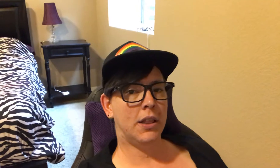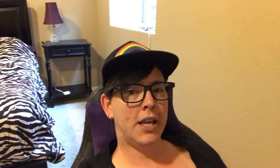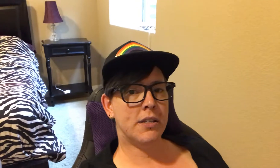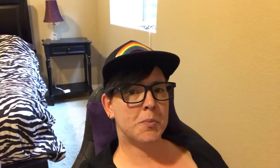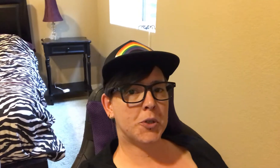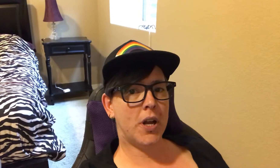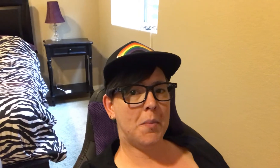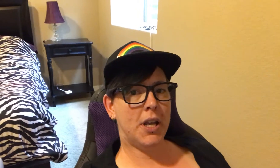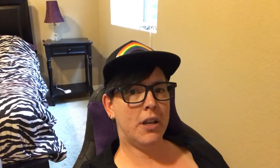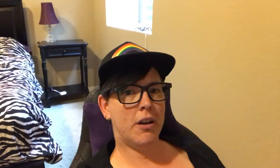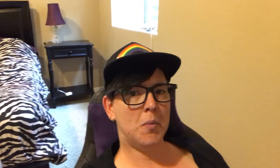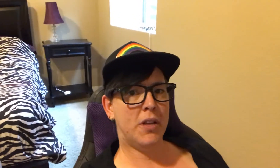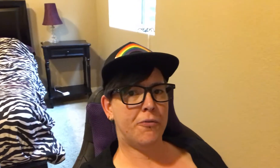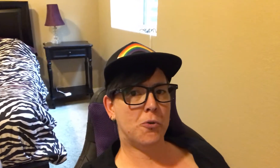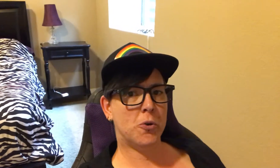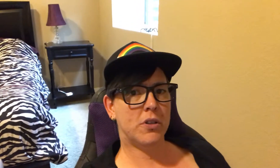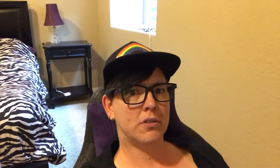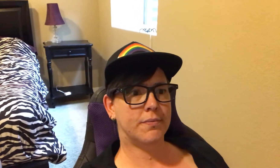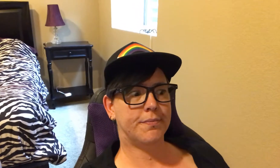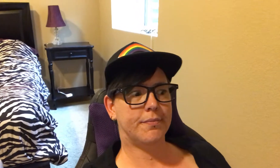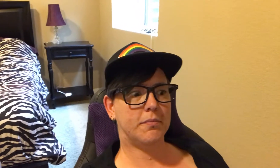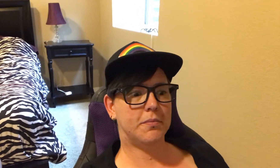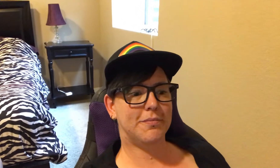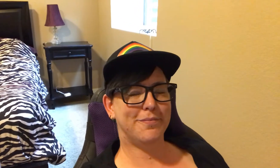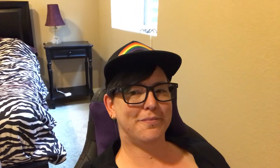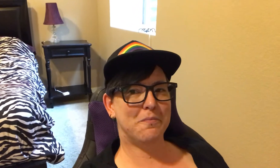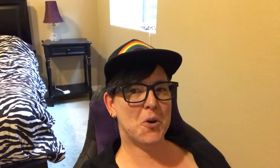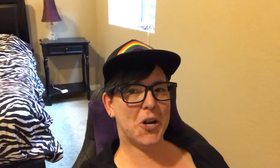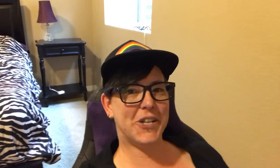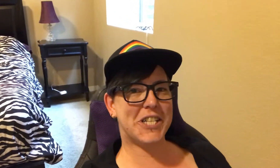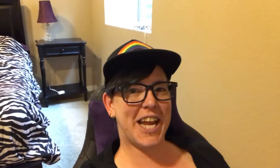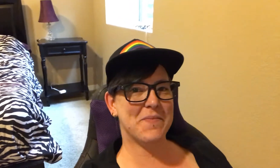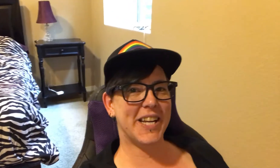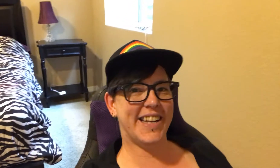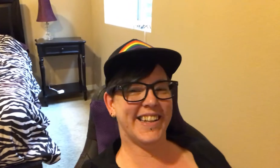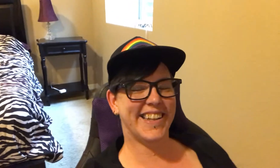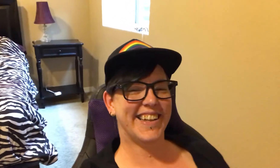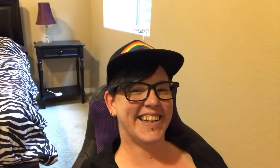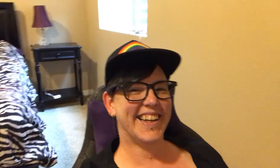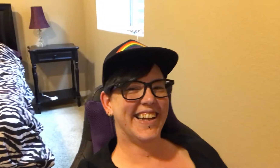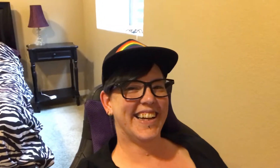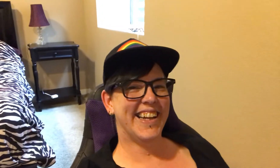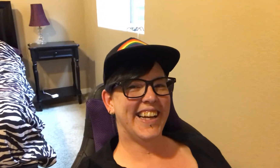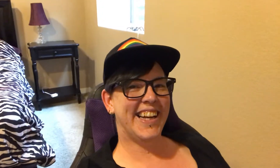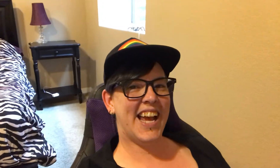Like, subscribe, and comment for... more entertainment!